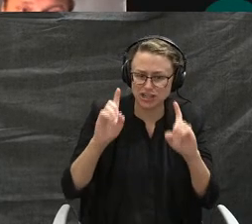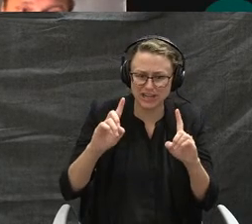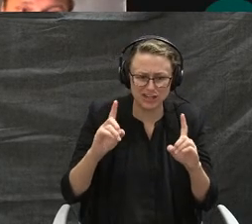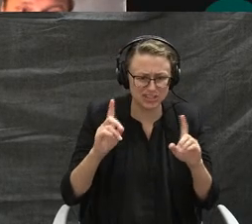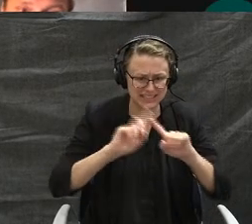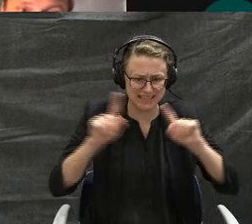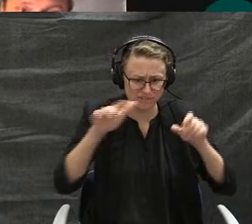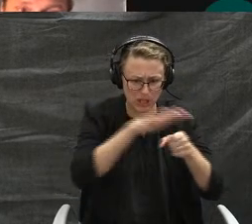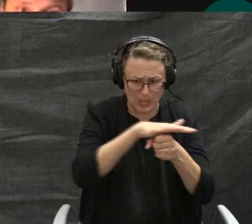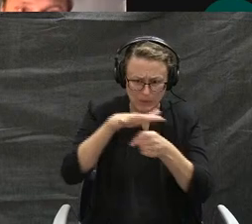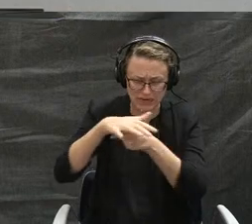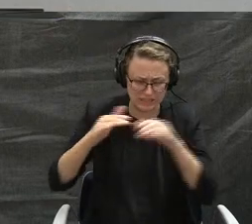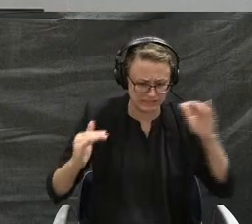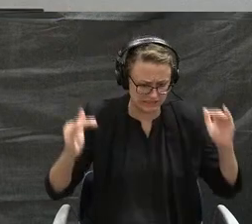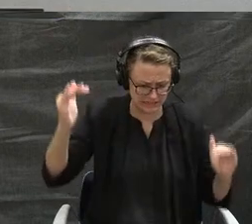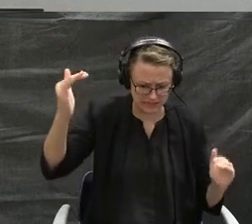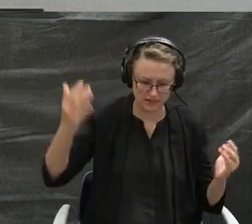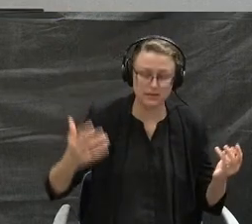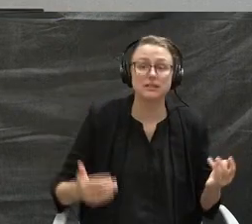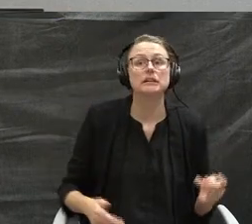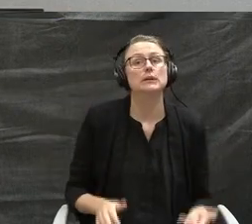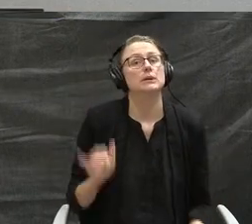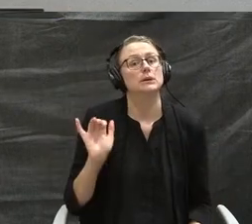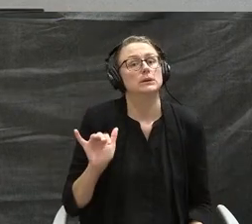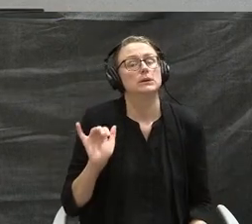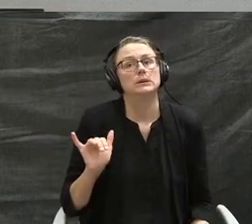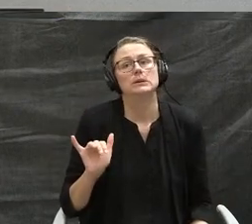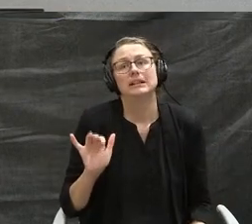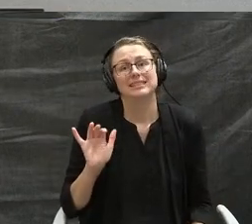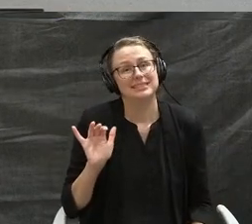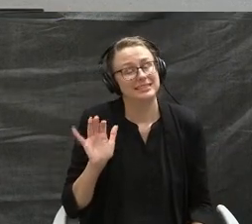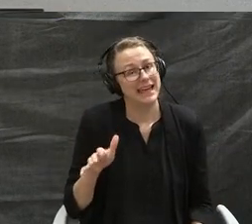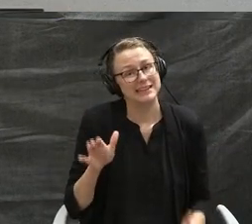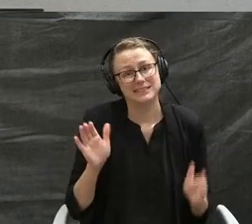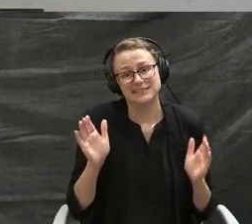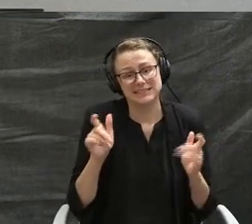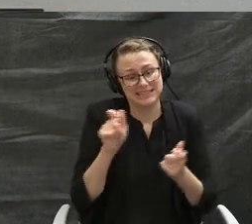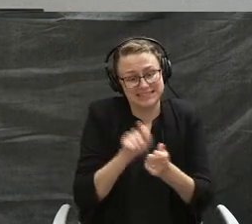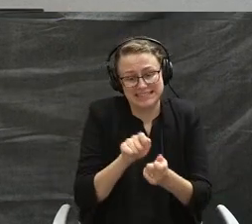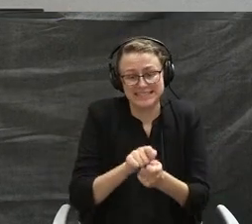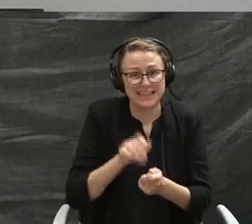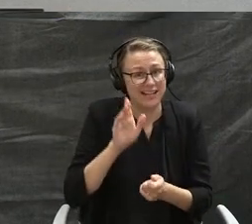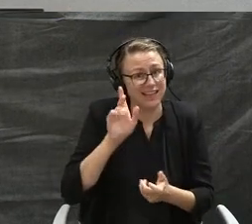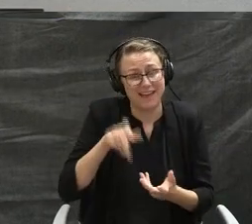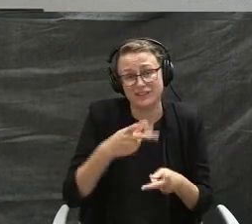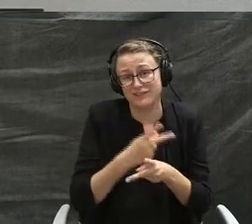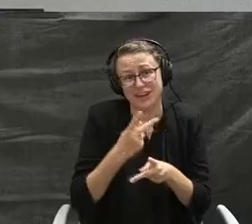a level of detail that will have to be done in the next couple of weeks. OK thanks.